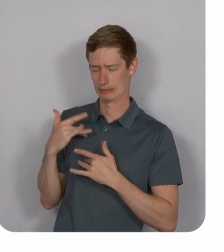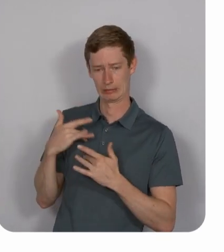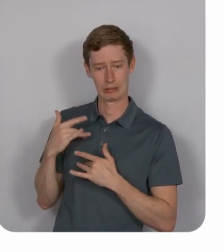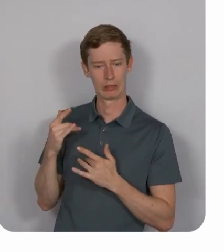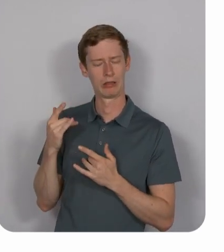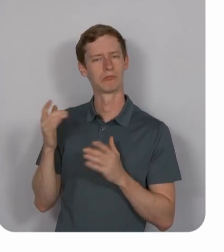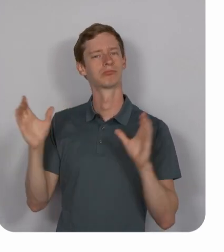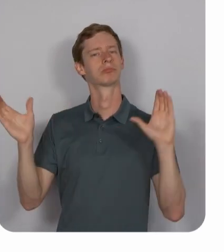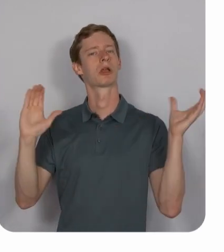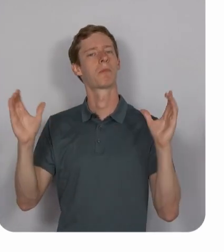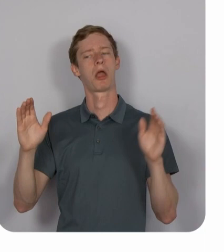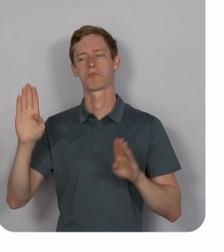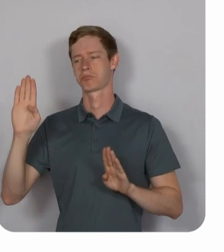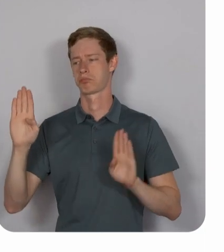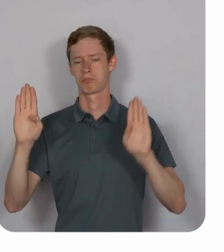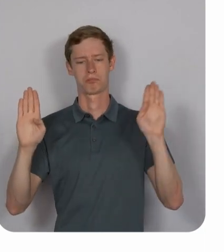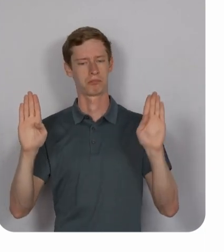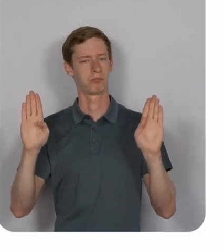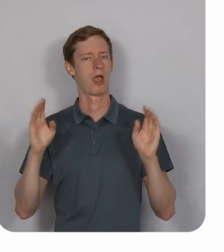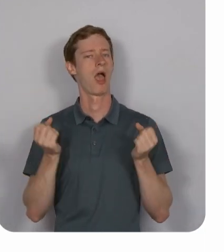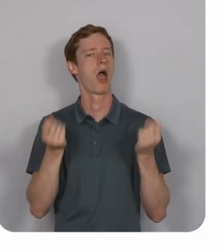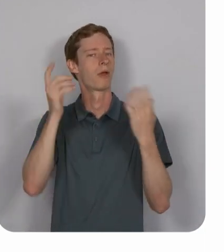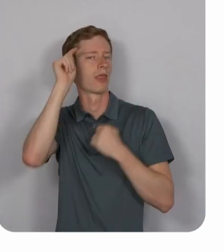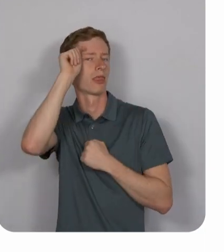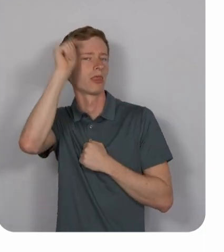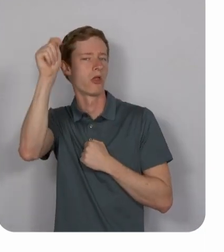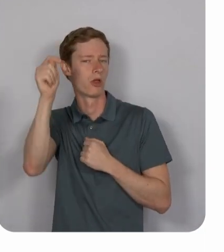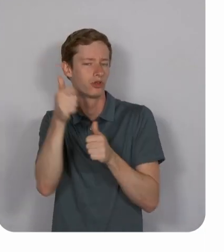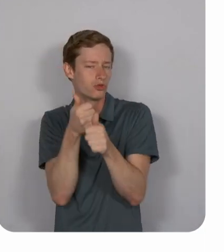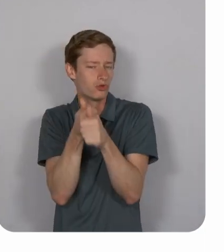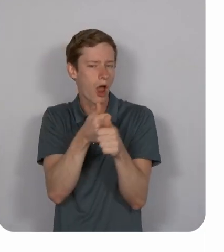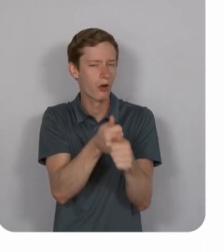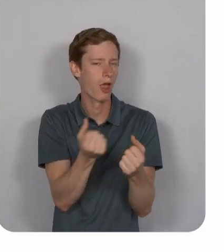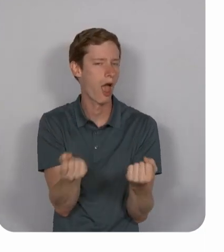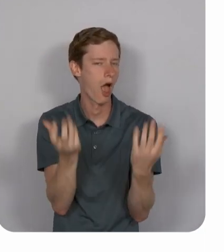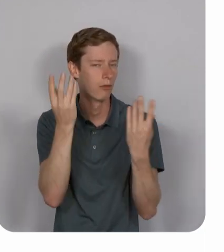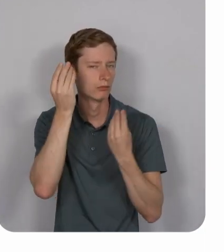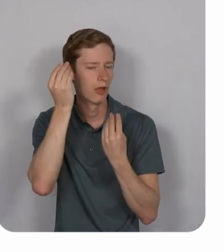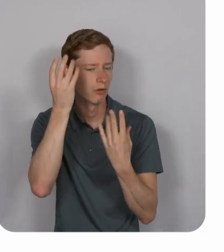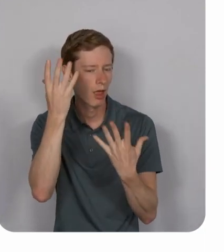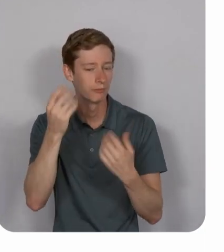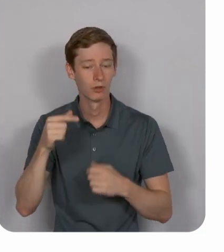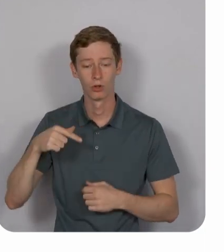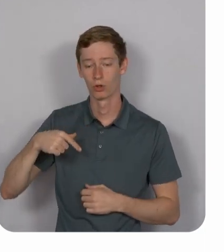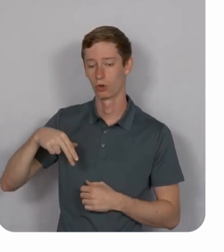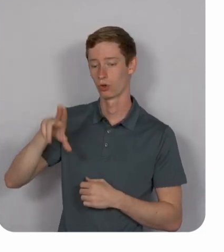comparing the theoretical tracking volumes for controllers. Quest 2 curves the area above you quite well,